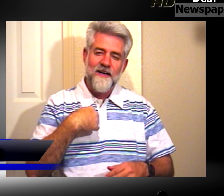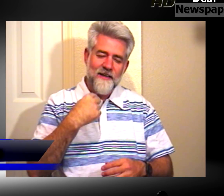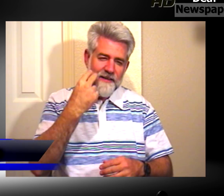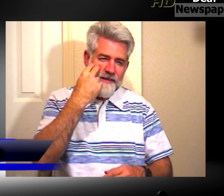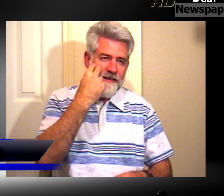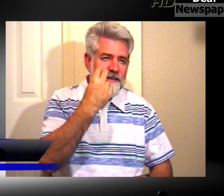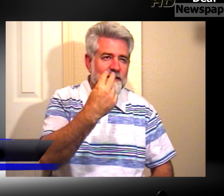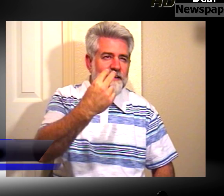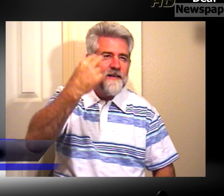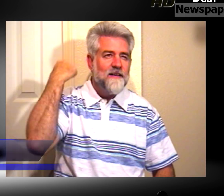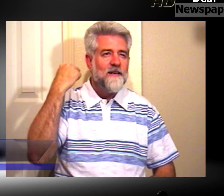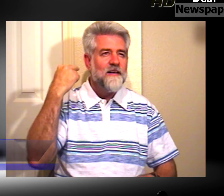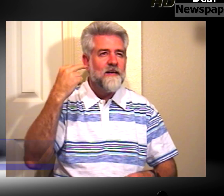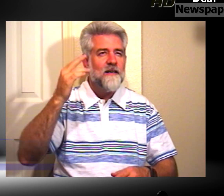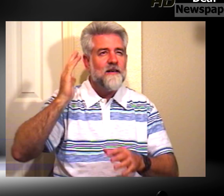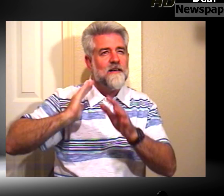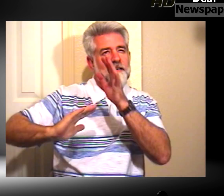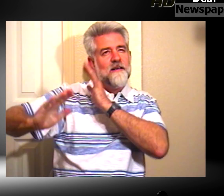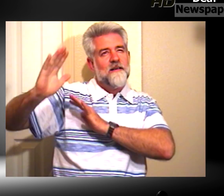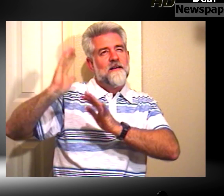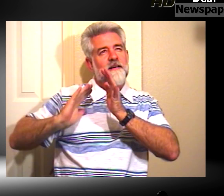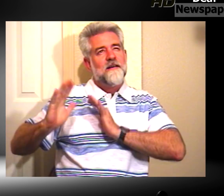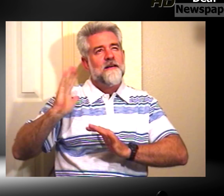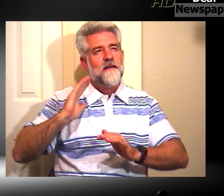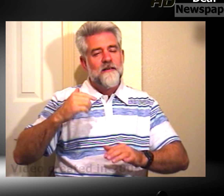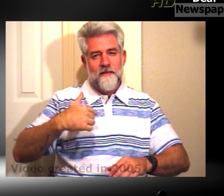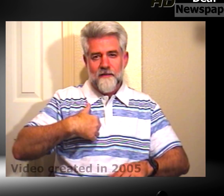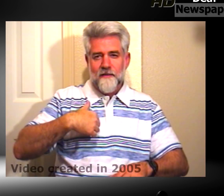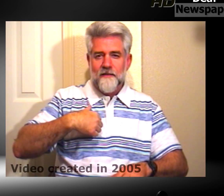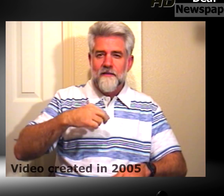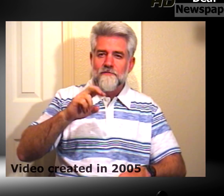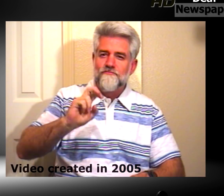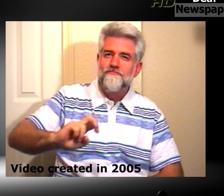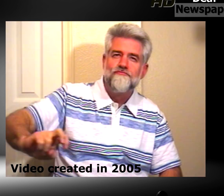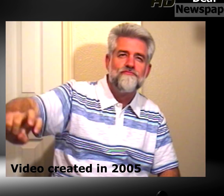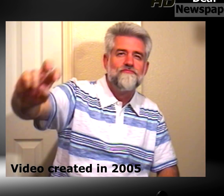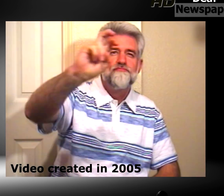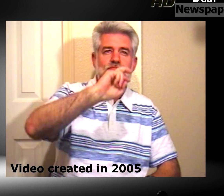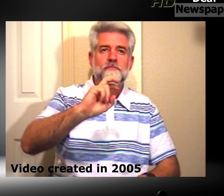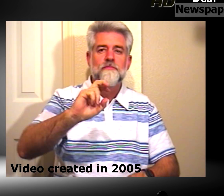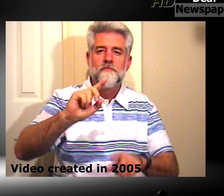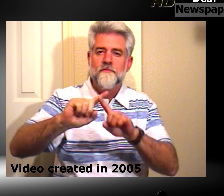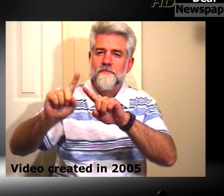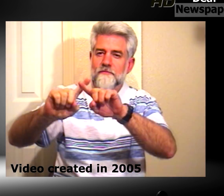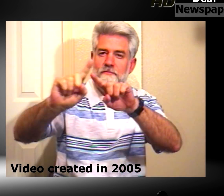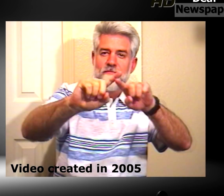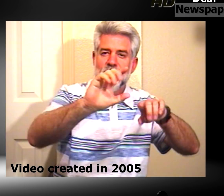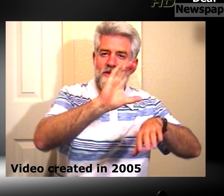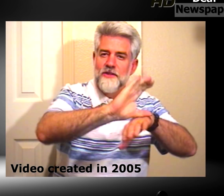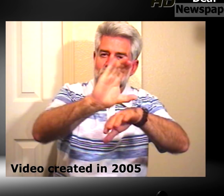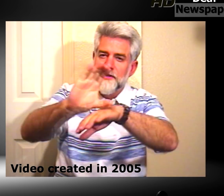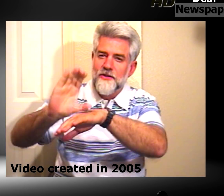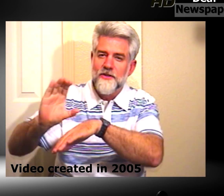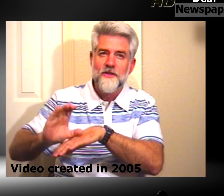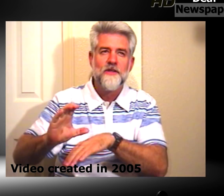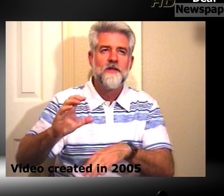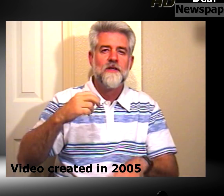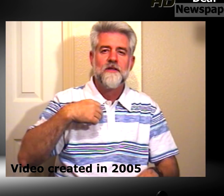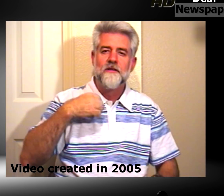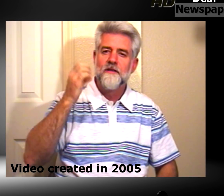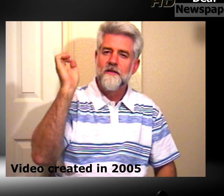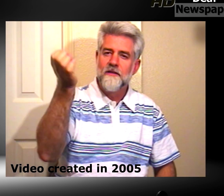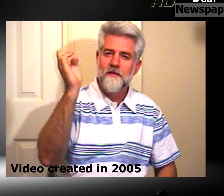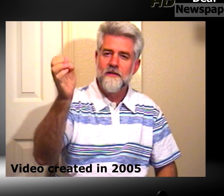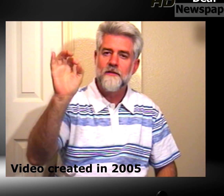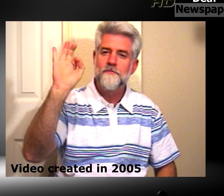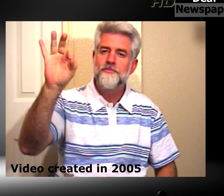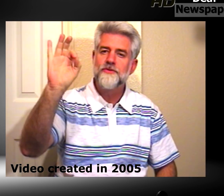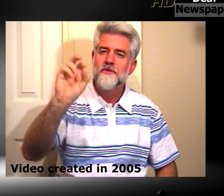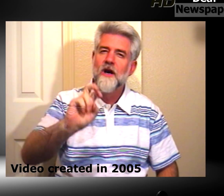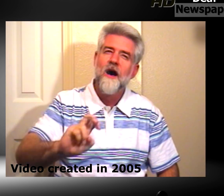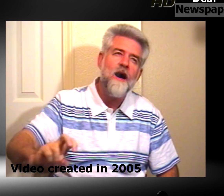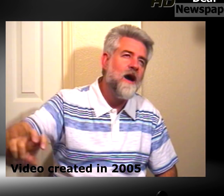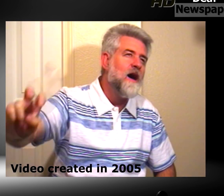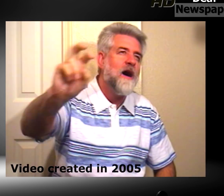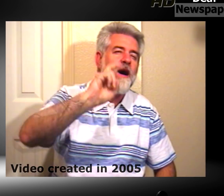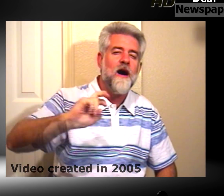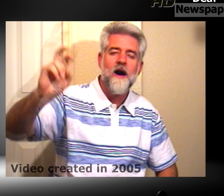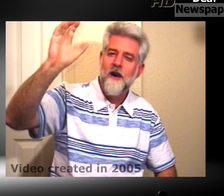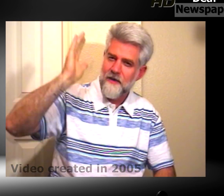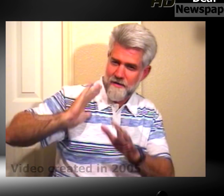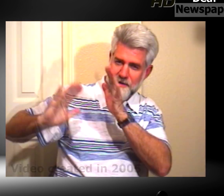A long time ago, I used to go to every church from each state of the USA as an Evangelist.